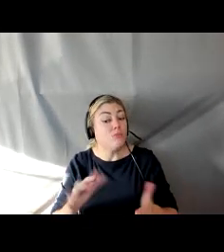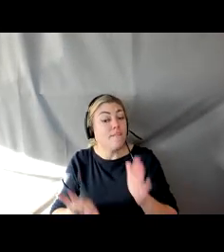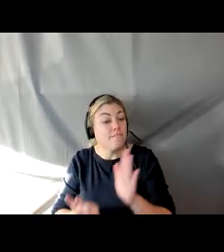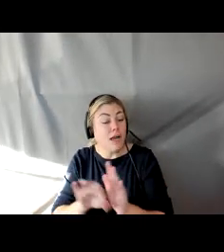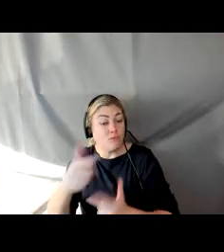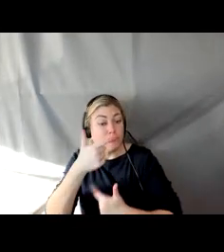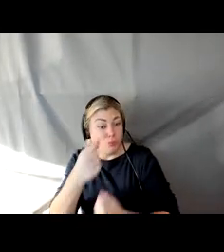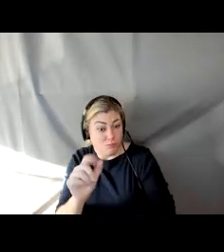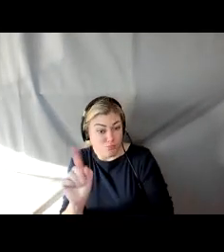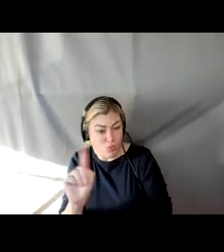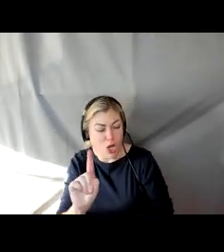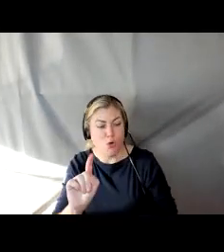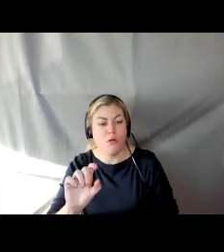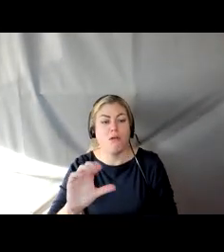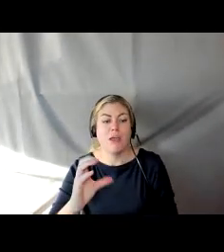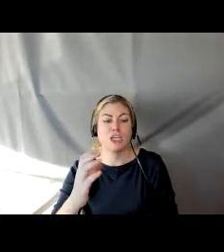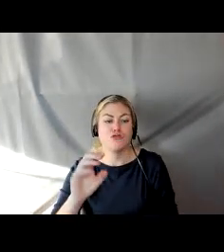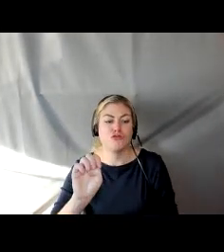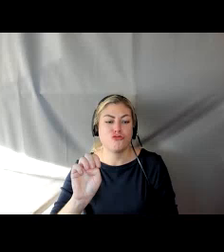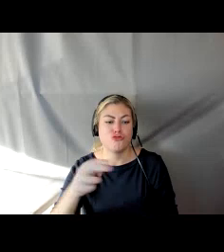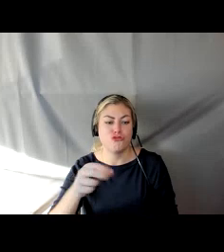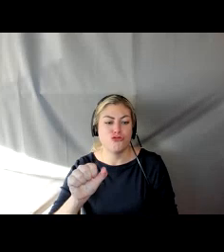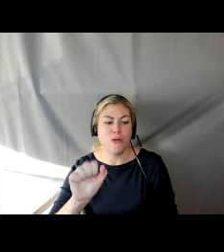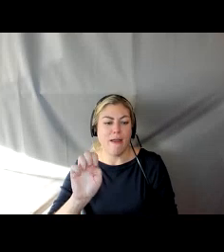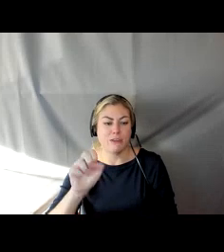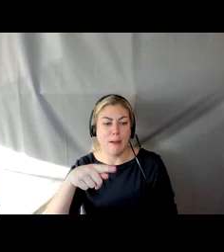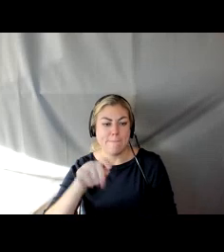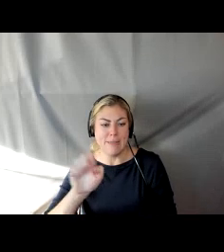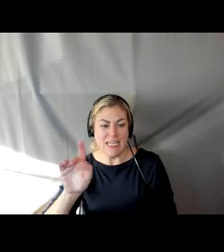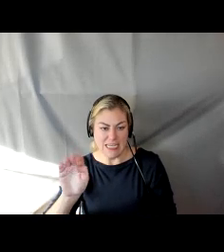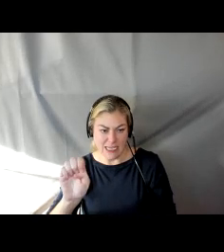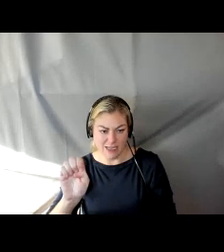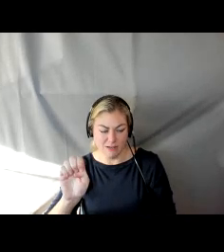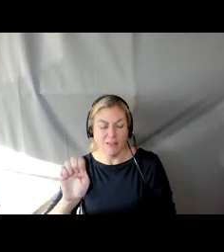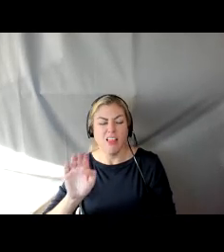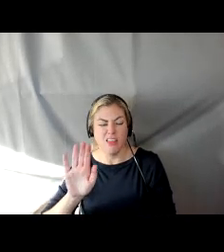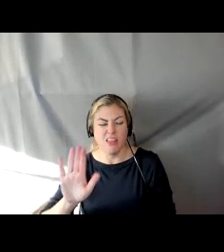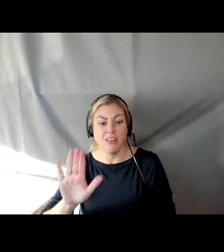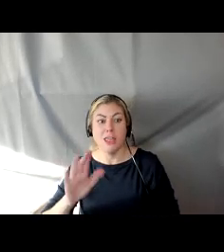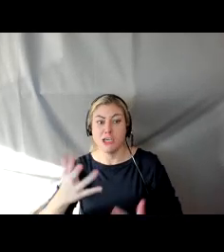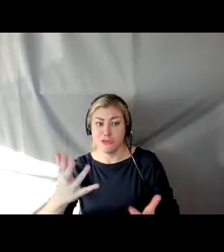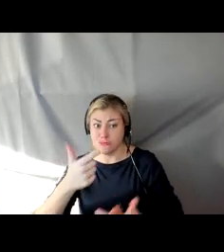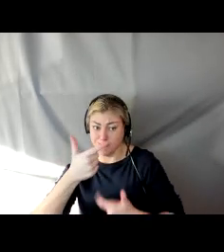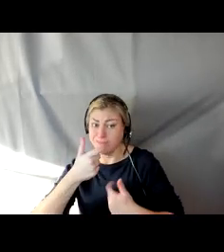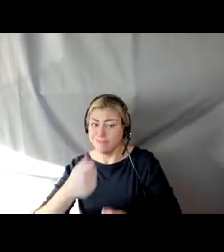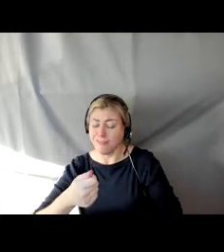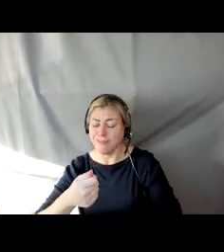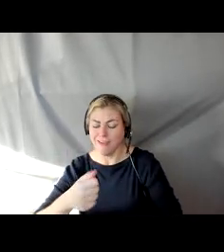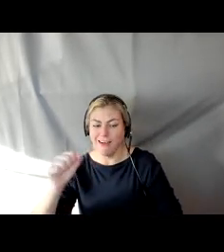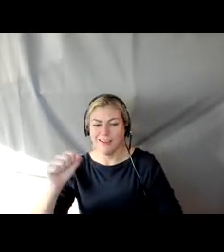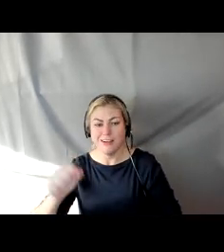So we're going to, when we open it up for questions and comments, we'd like to hear your thoughts about